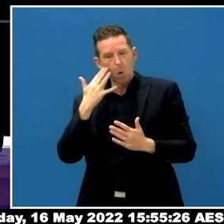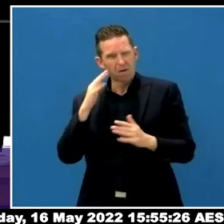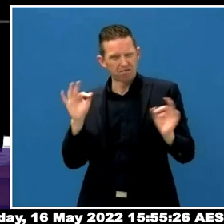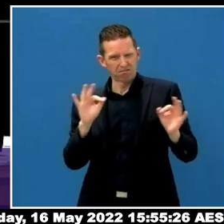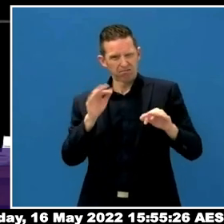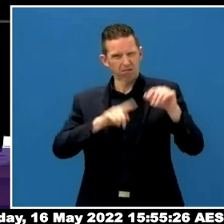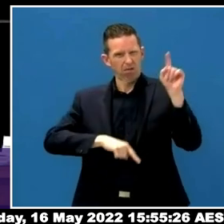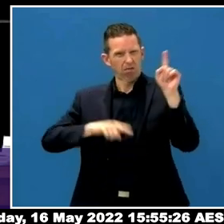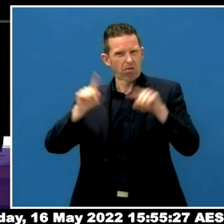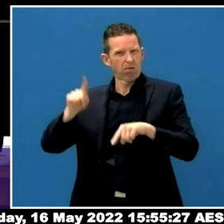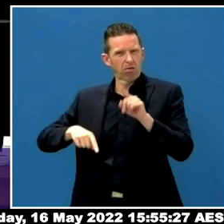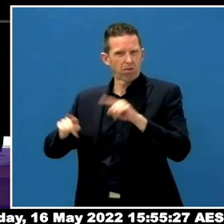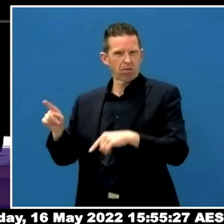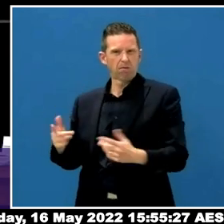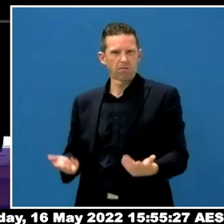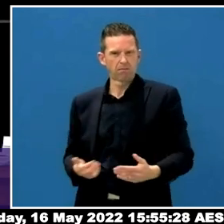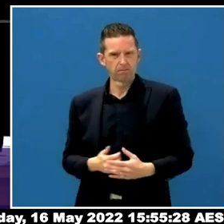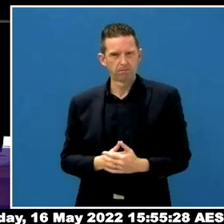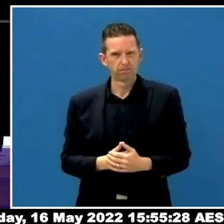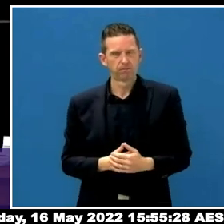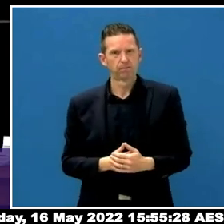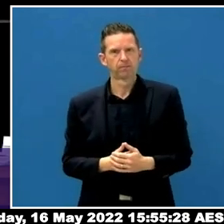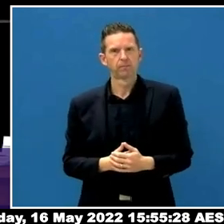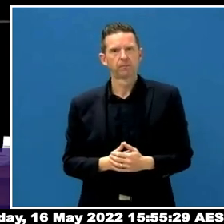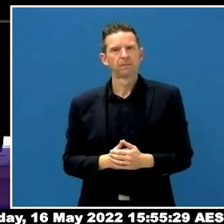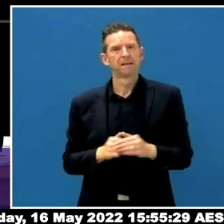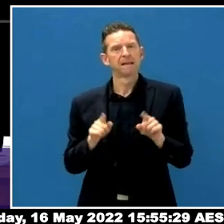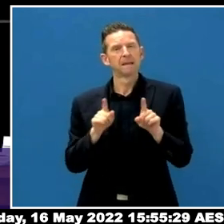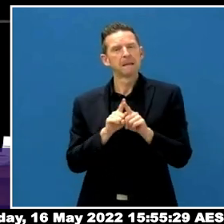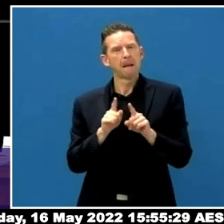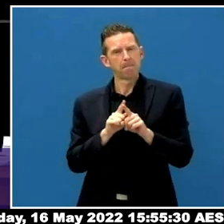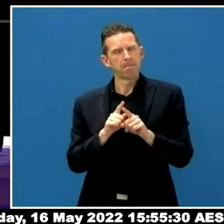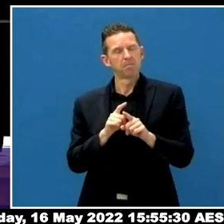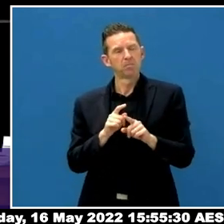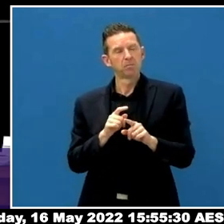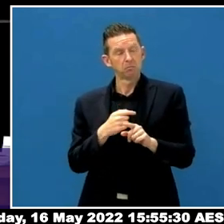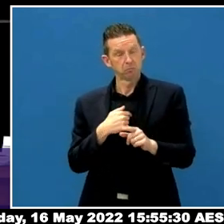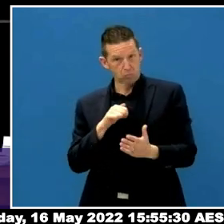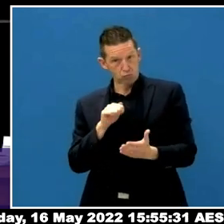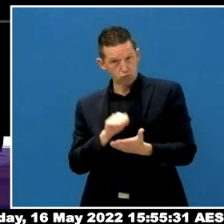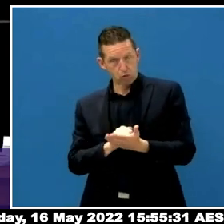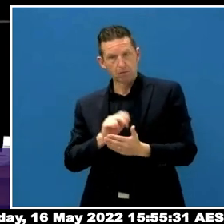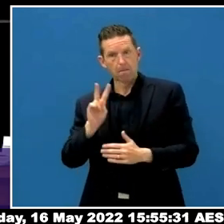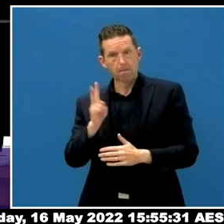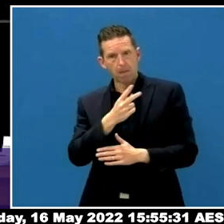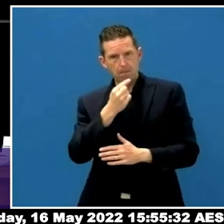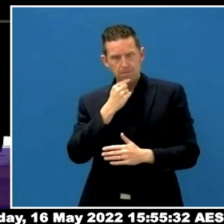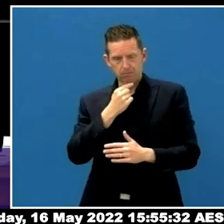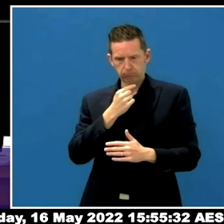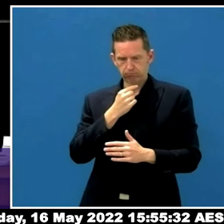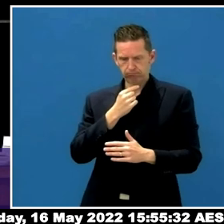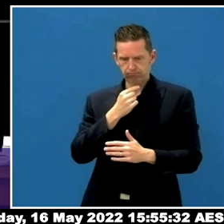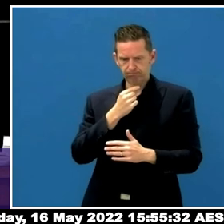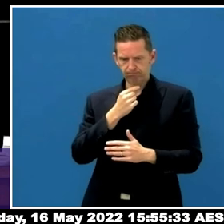Secondly, is it fair to say it wasn't clear to either of you how the funding categories aligned with the services provided from time to time?